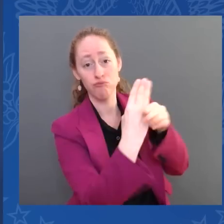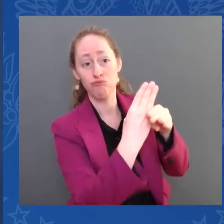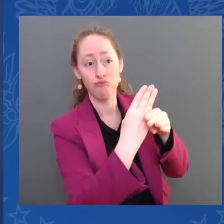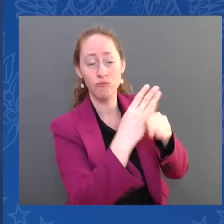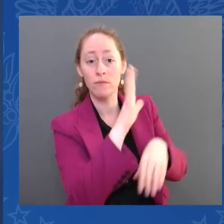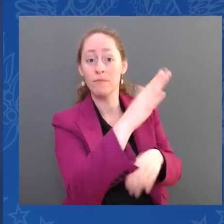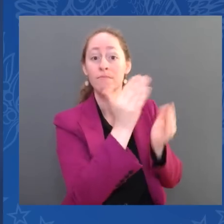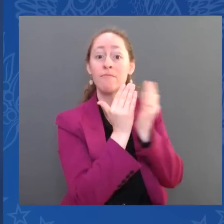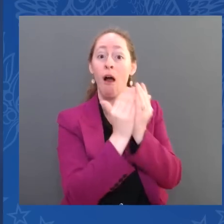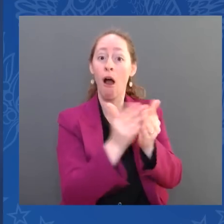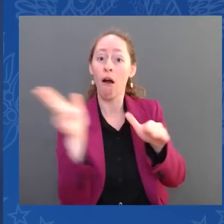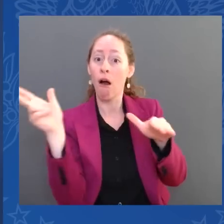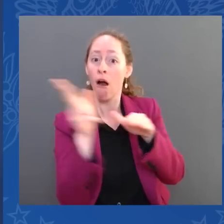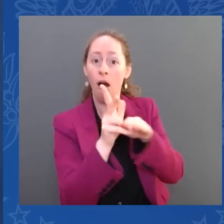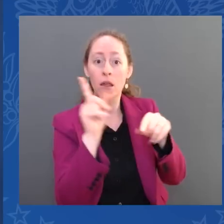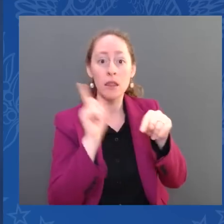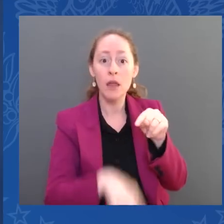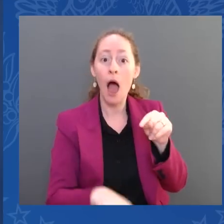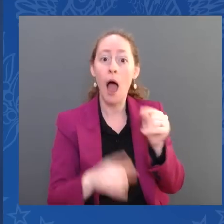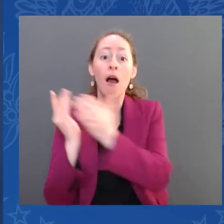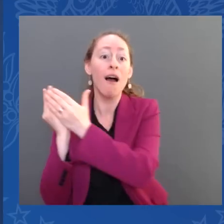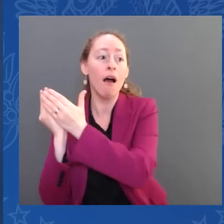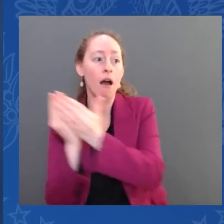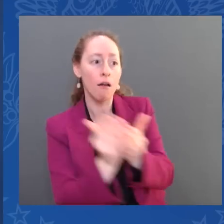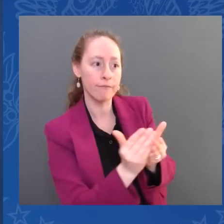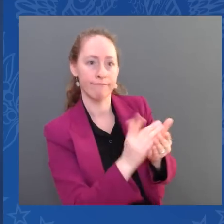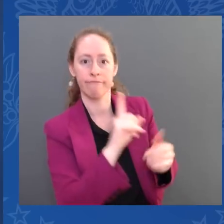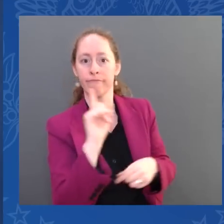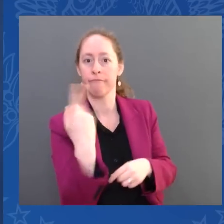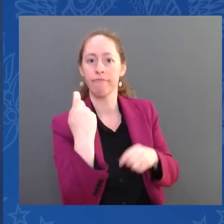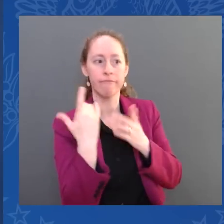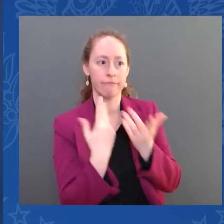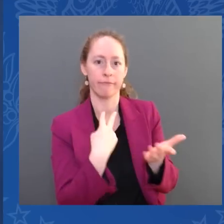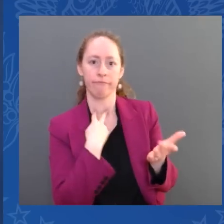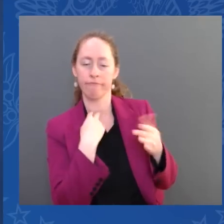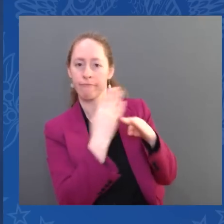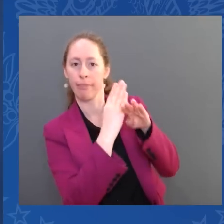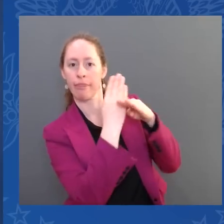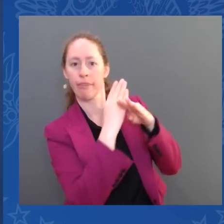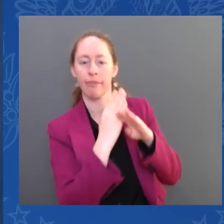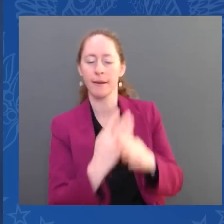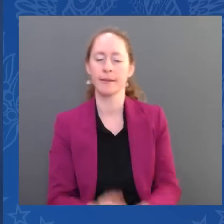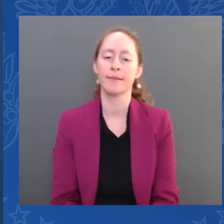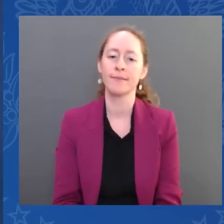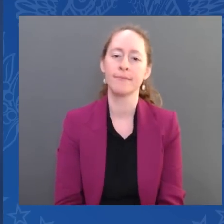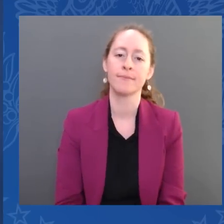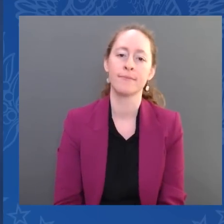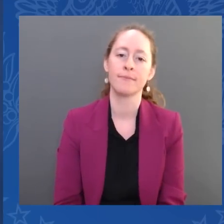probably don't care why the prices are up. They just want them to go down. "Joe, what are you going to do to bring them down?"